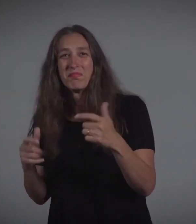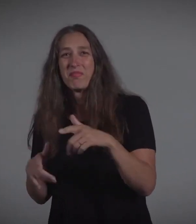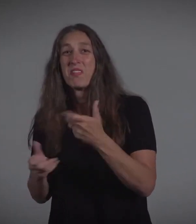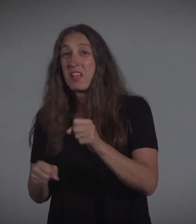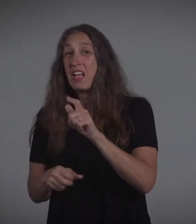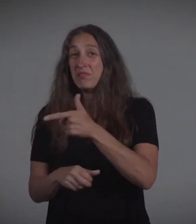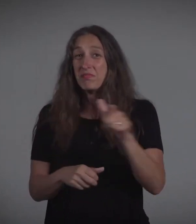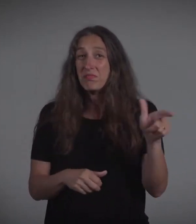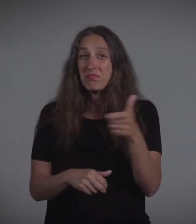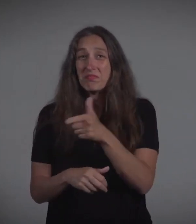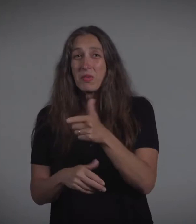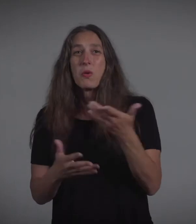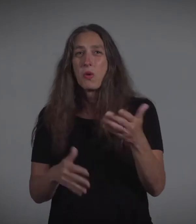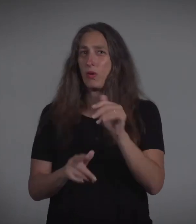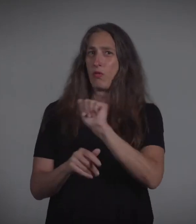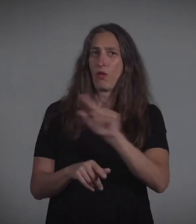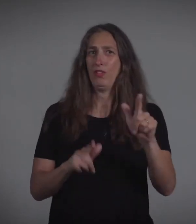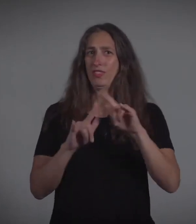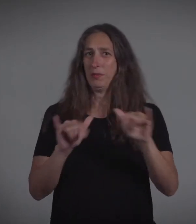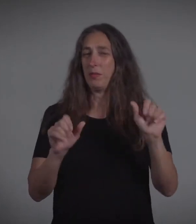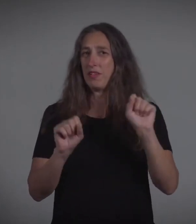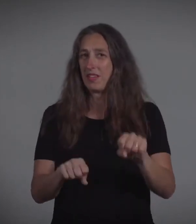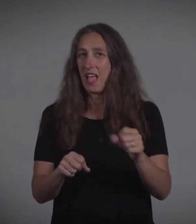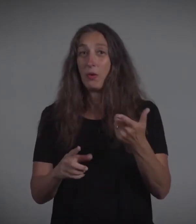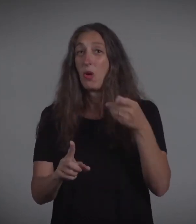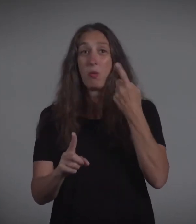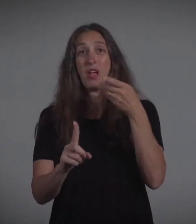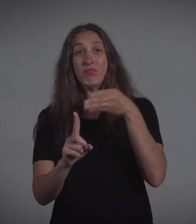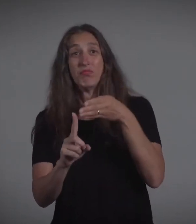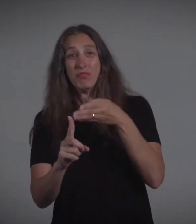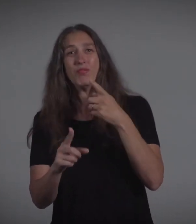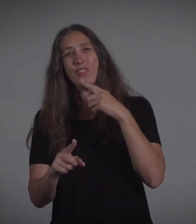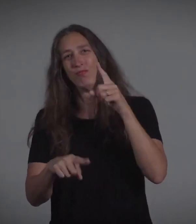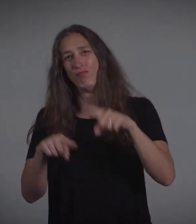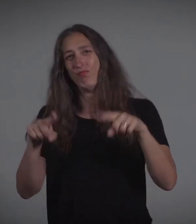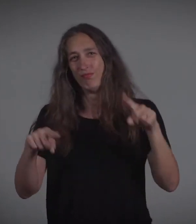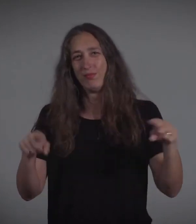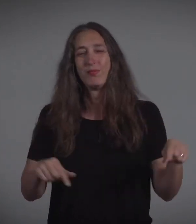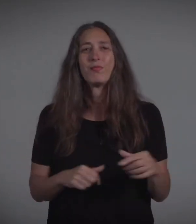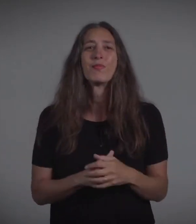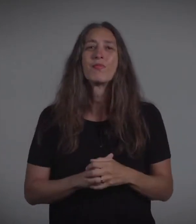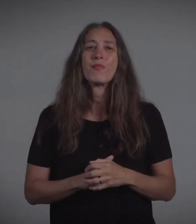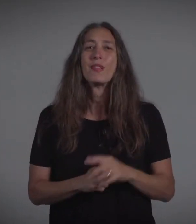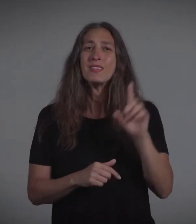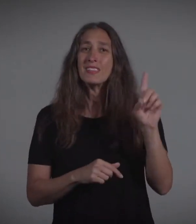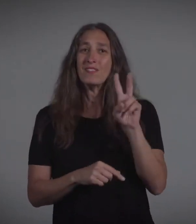These can happen separately or at the same time. Or there could be just one type of control the abuser uses.